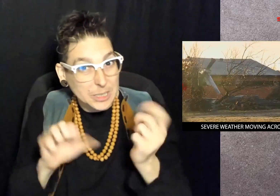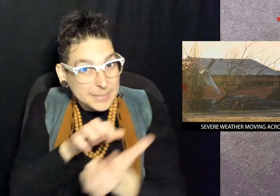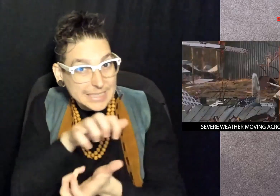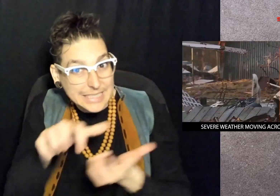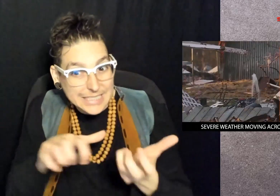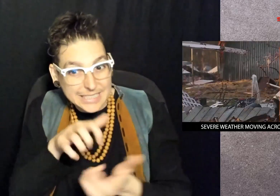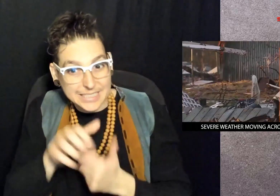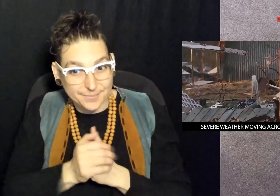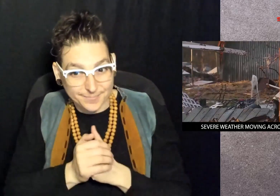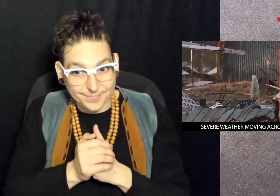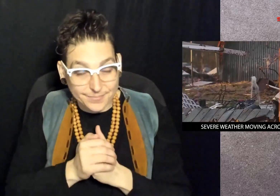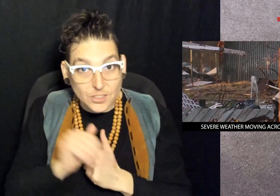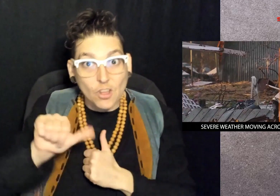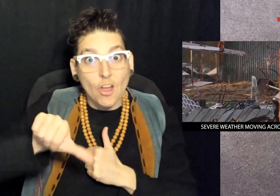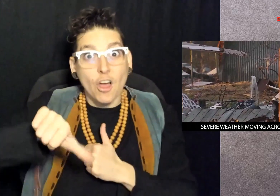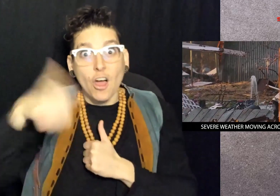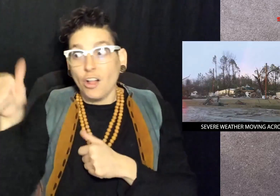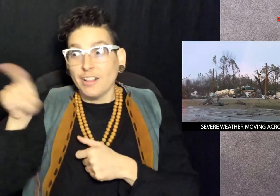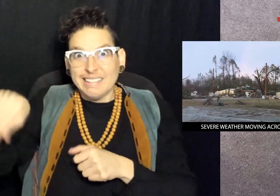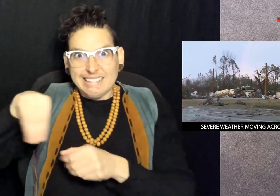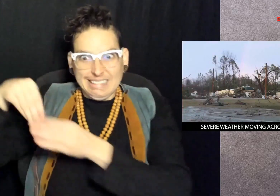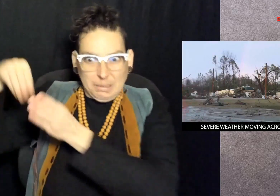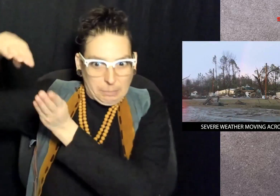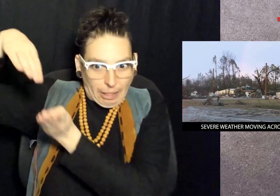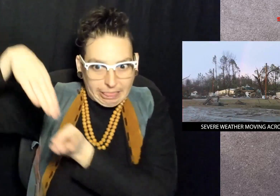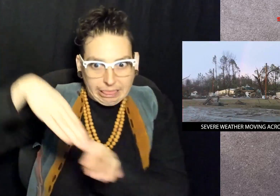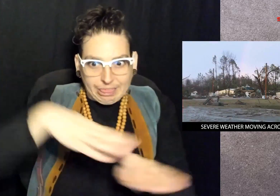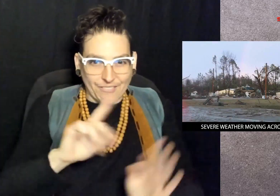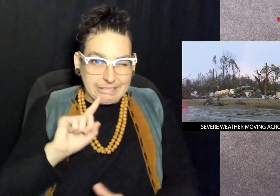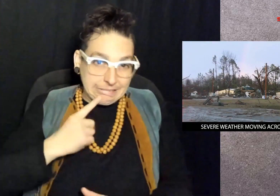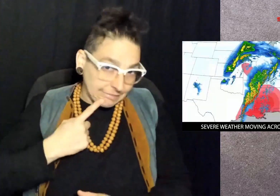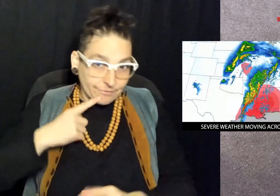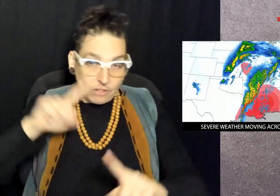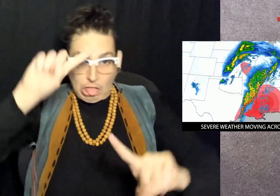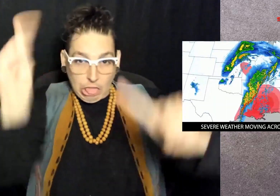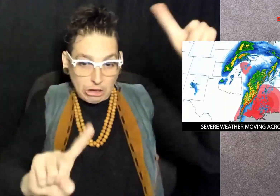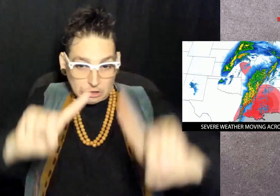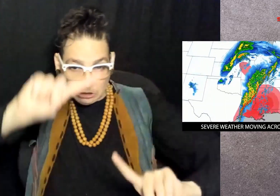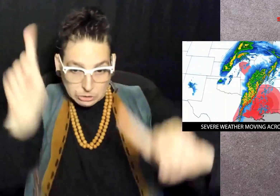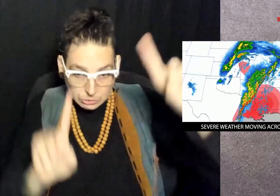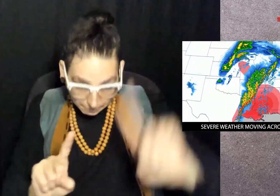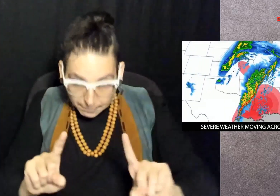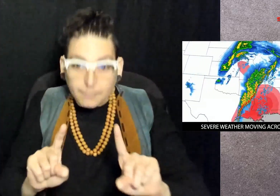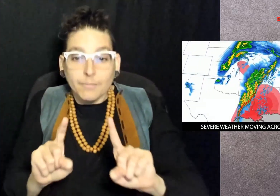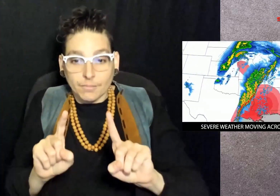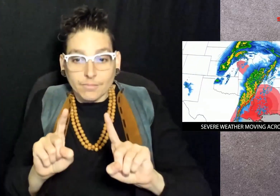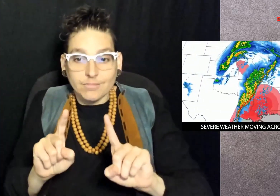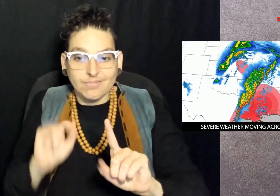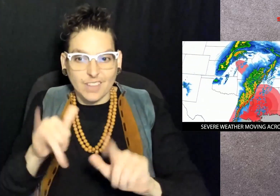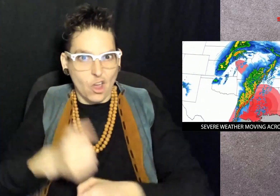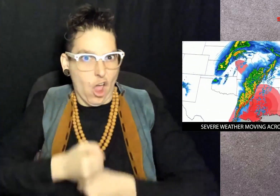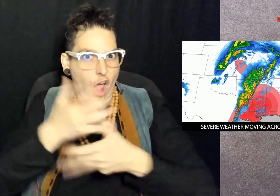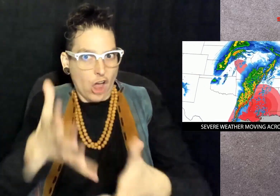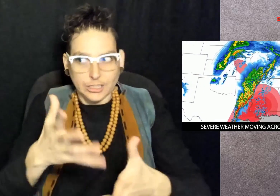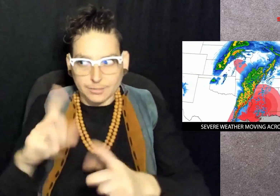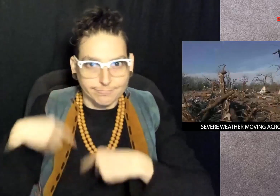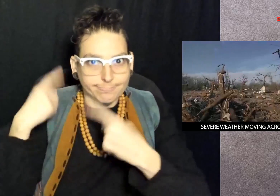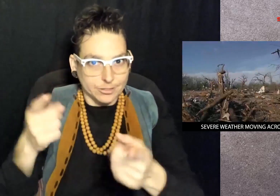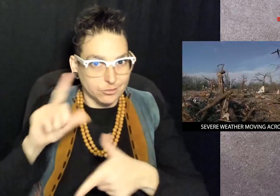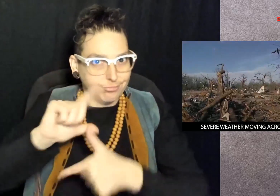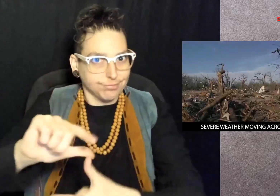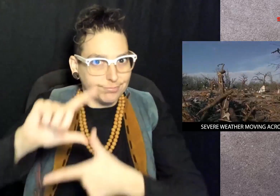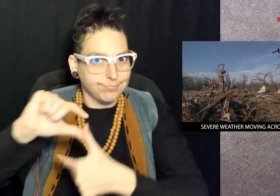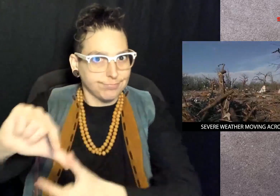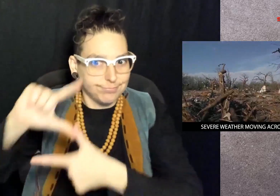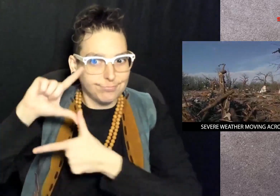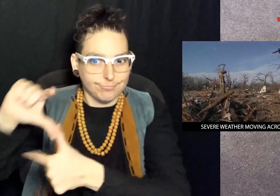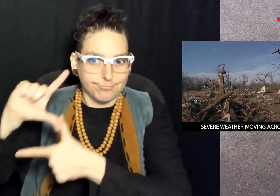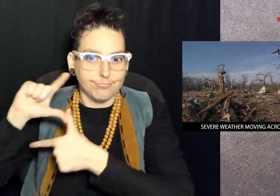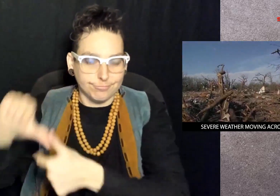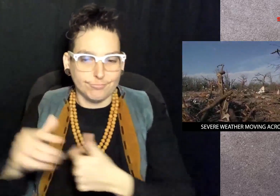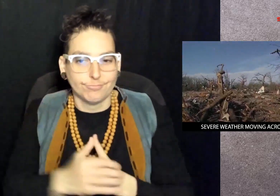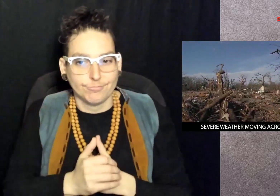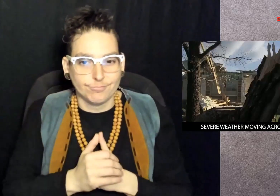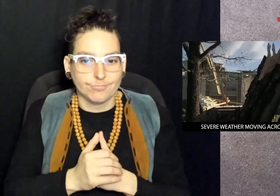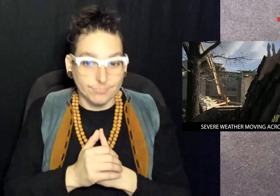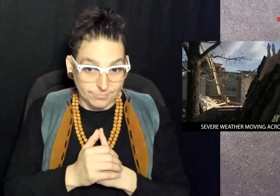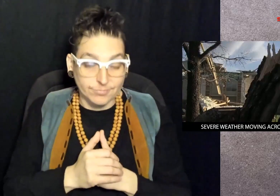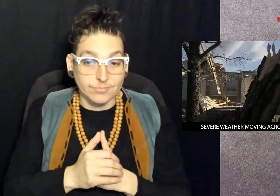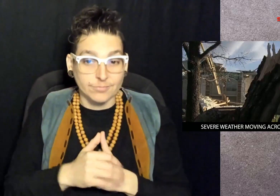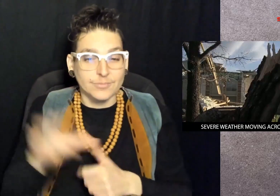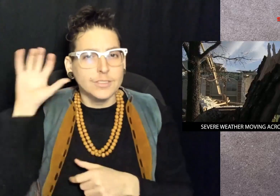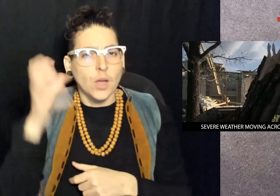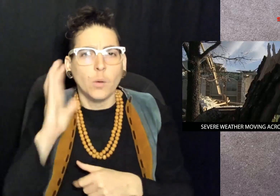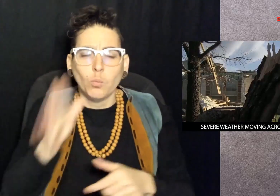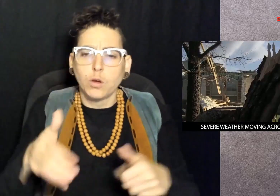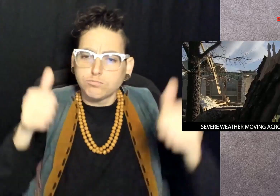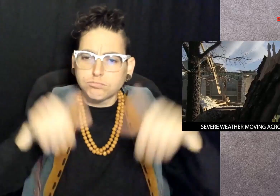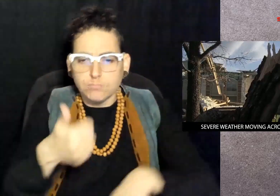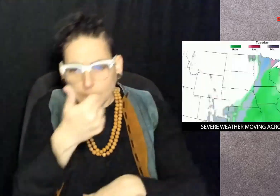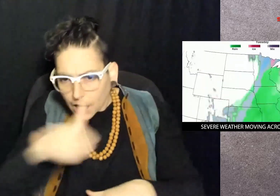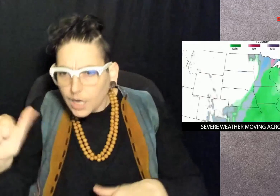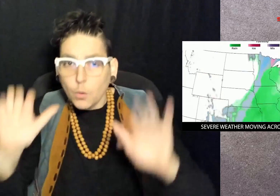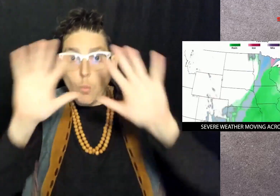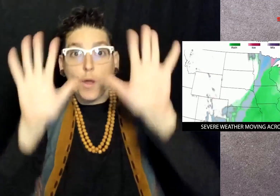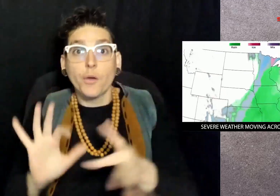a wintry mix others are in the path of severe thunderstorms that have caused tornadoes Sign1News